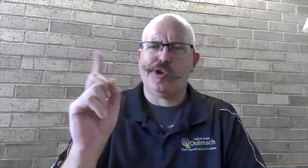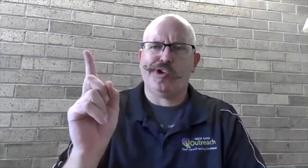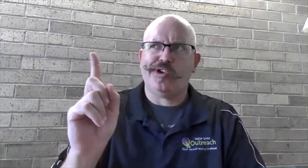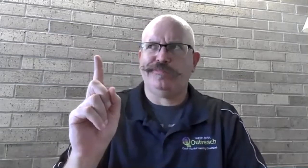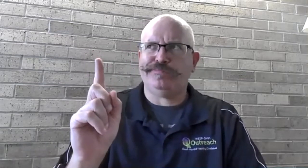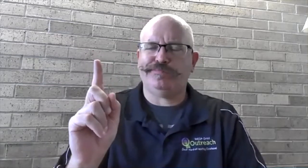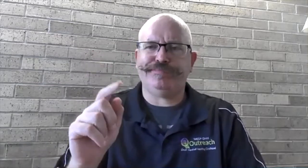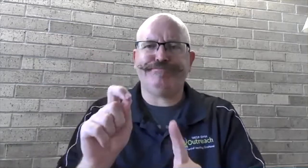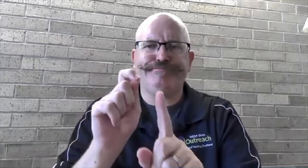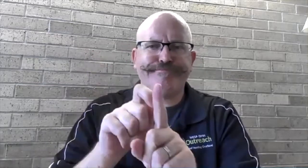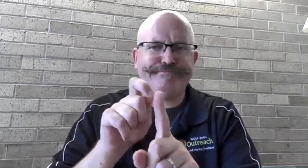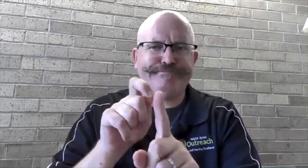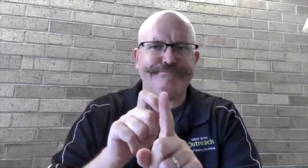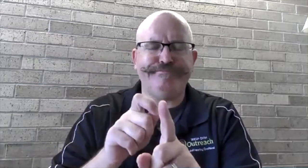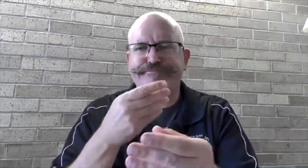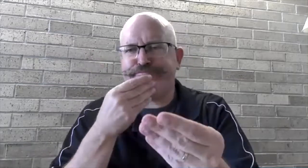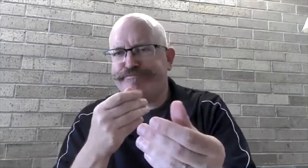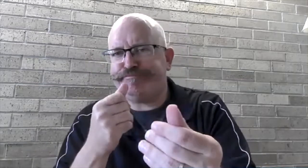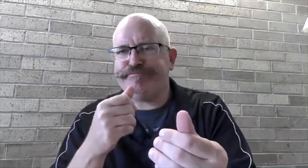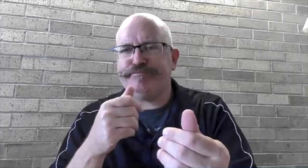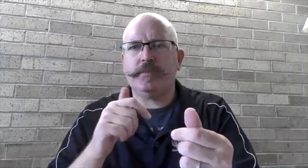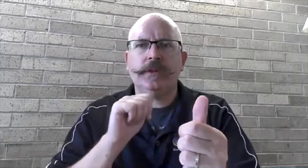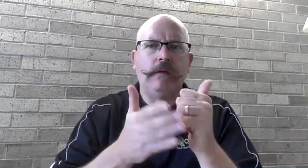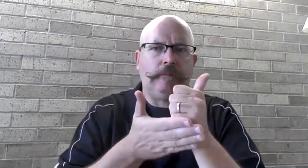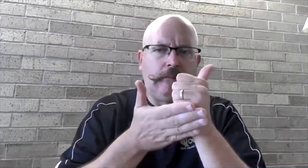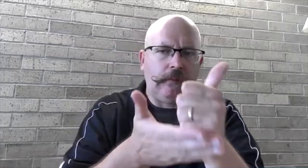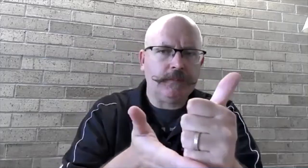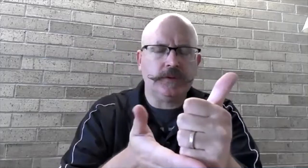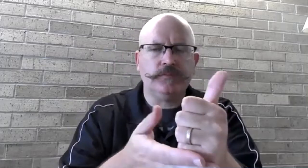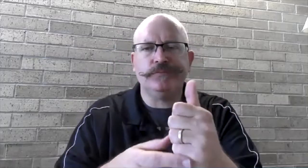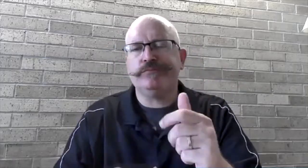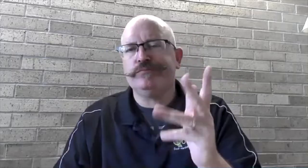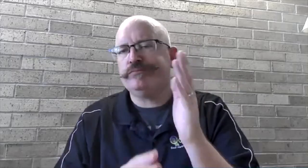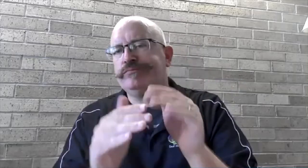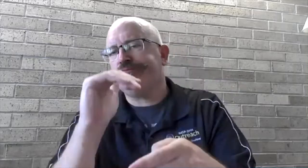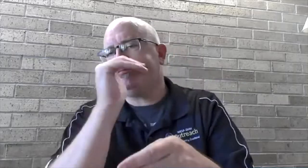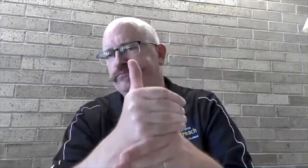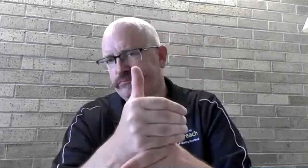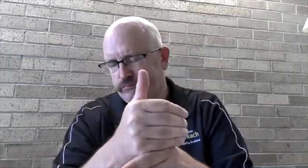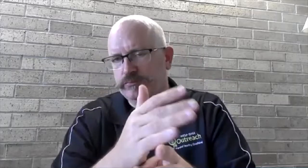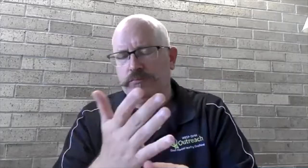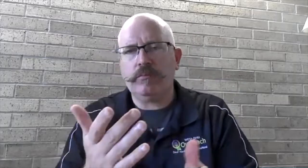the picking on, and bullying that they might experience, and how they can sometimes be shut out.